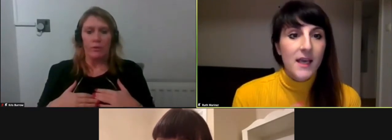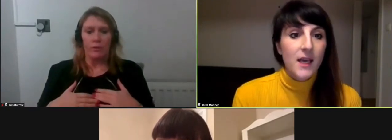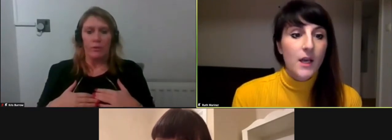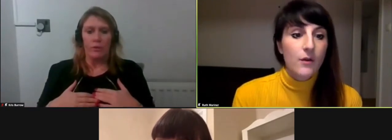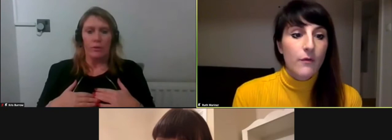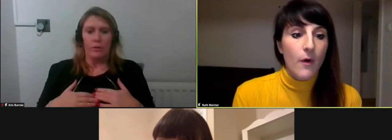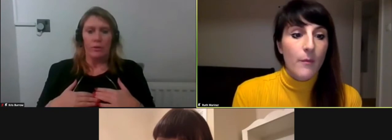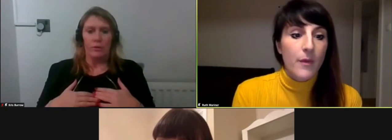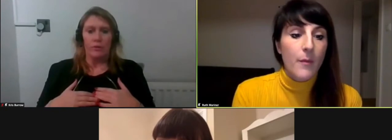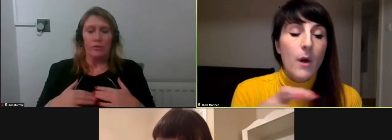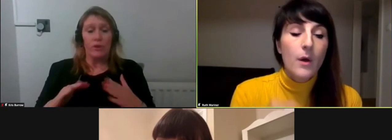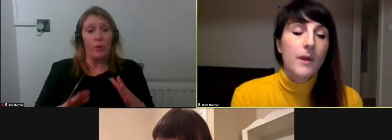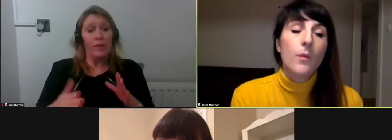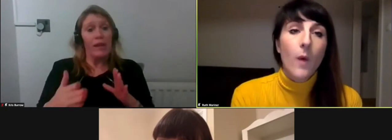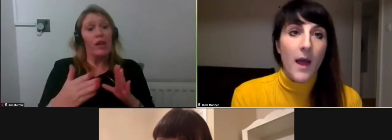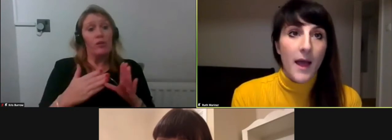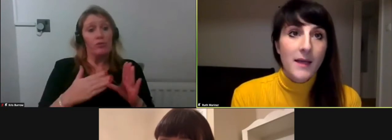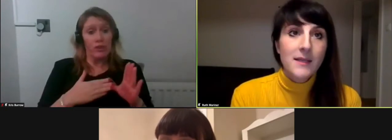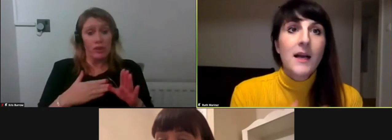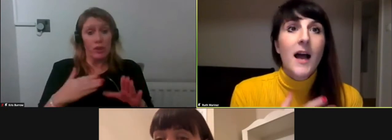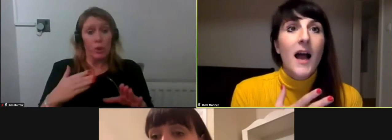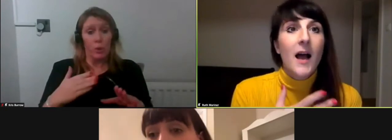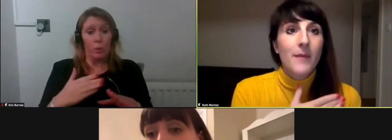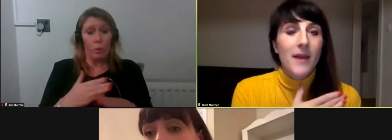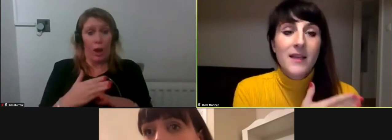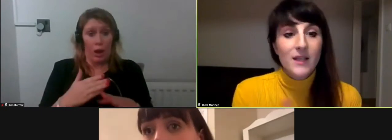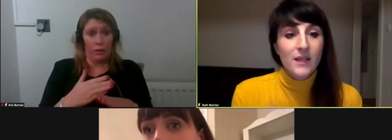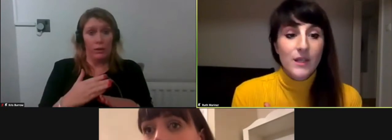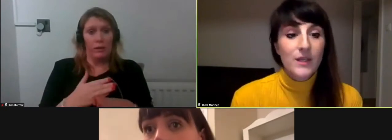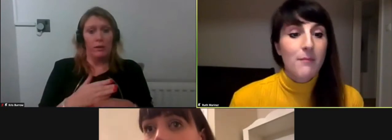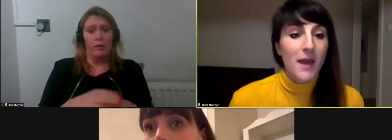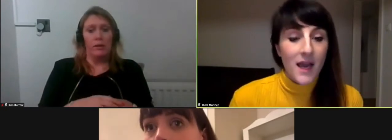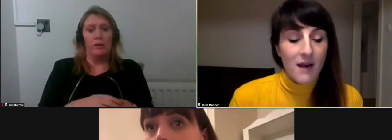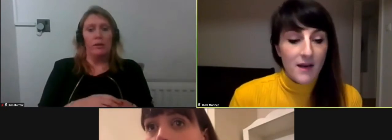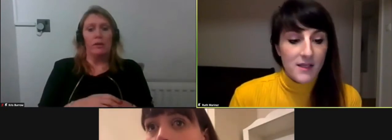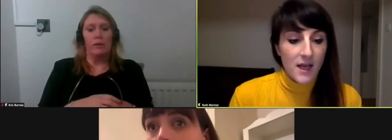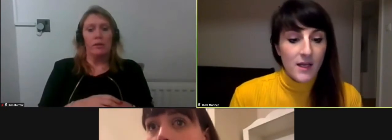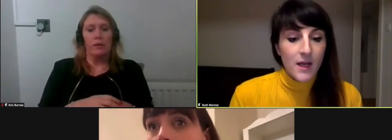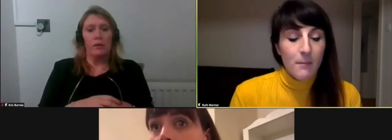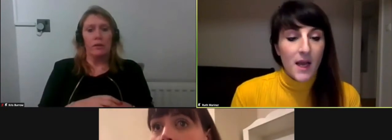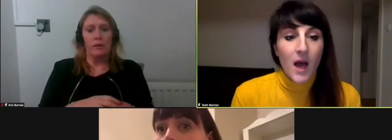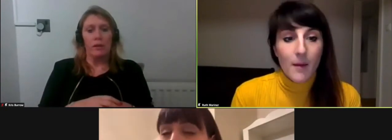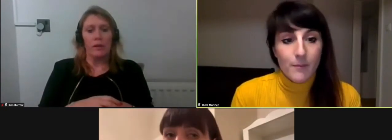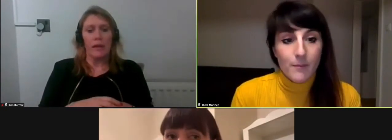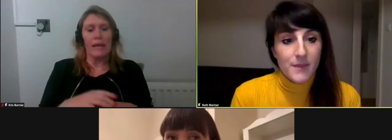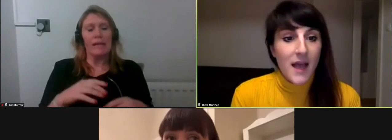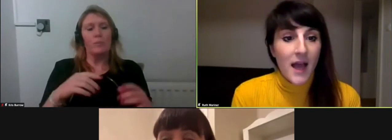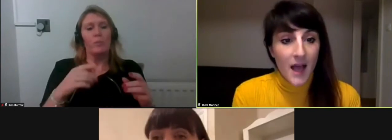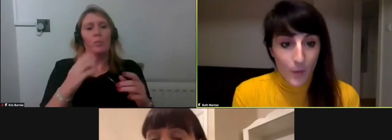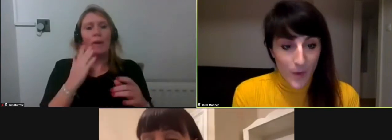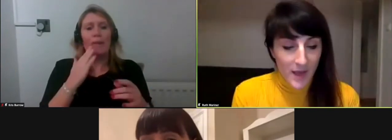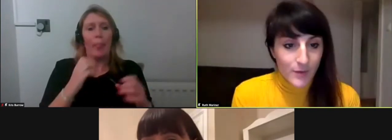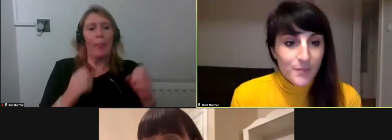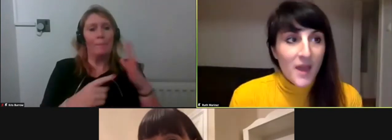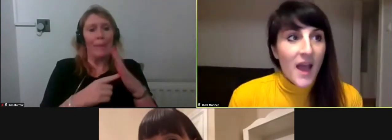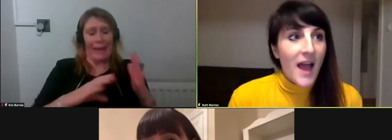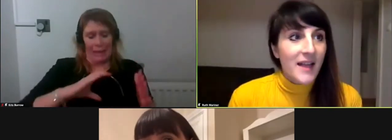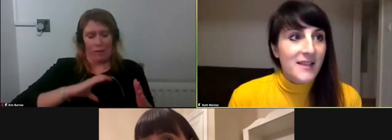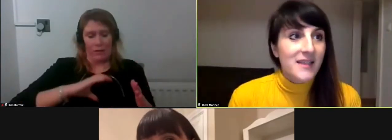taken from the moment where Indus, who is the main character, becomes a whale, and